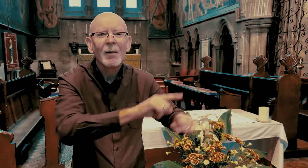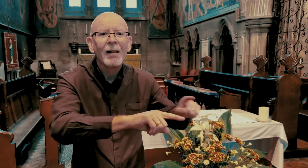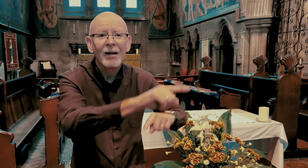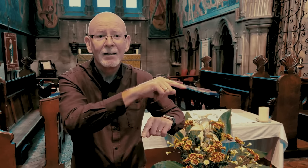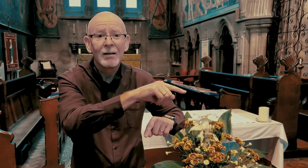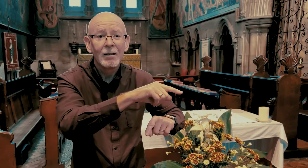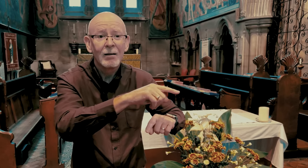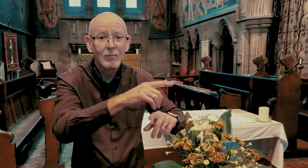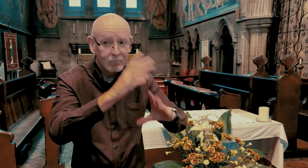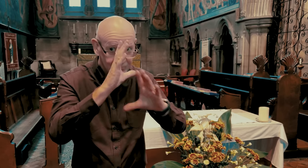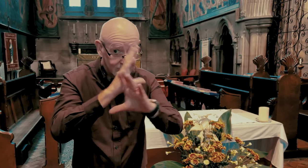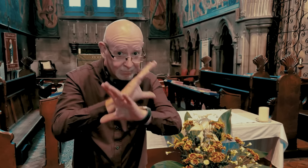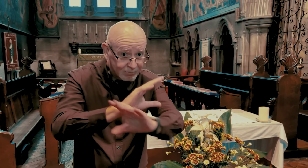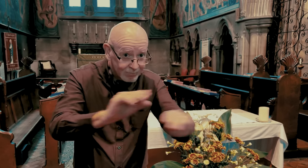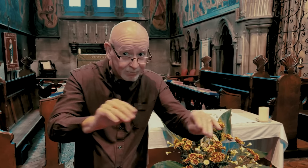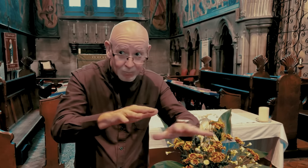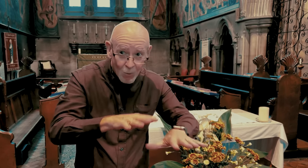said to all the people,